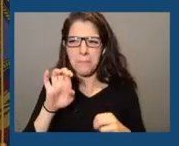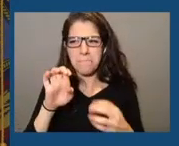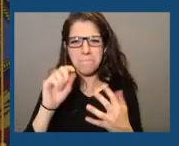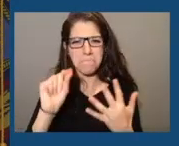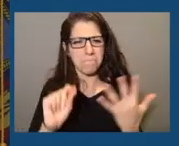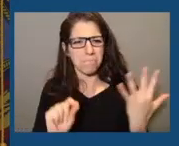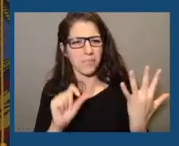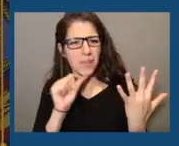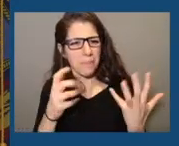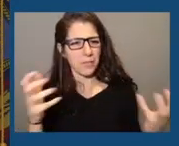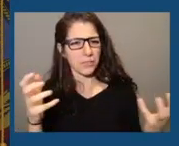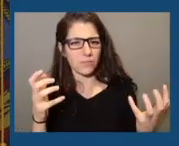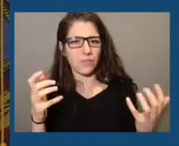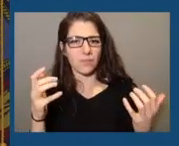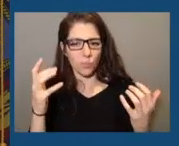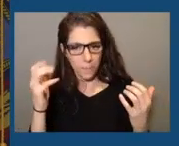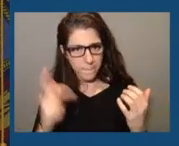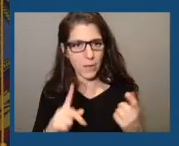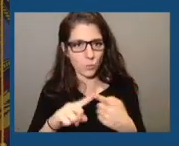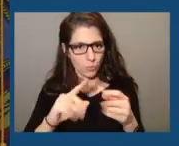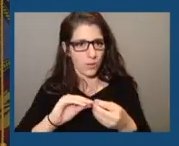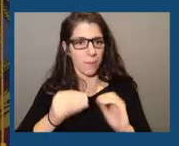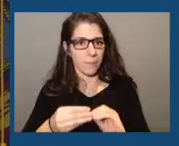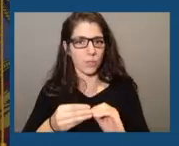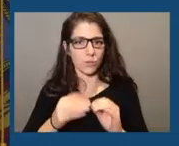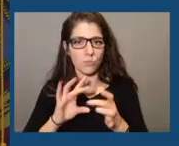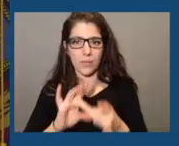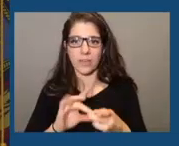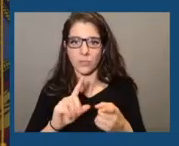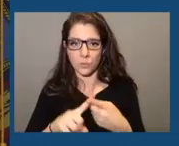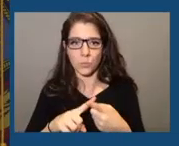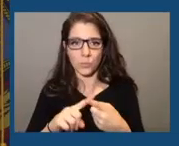We're back to those numbers when it comes to the most egregious of crimes, murders and shootings